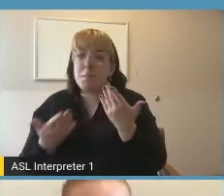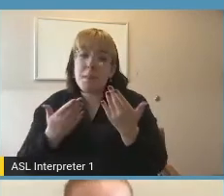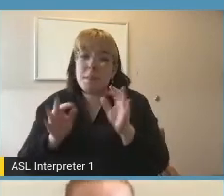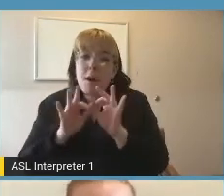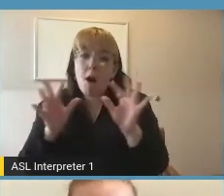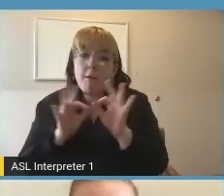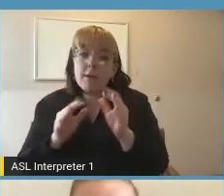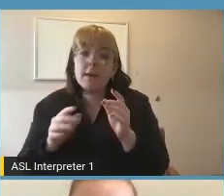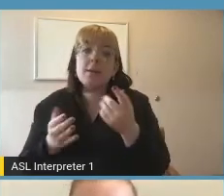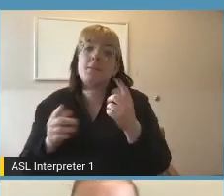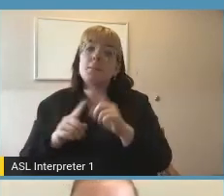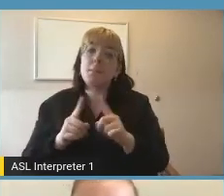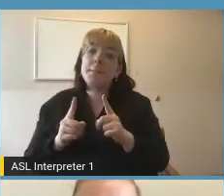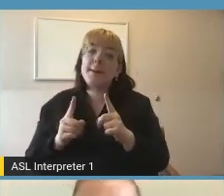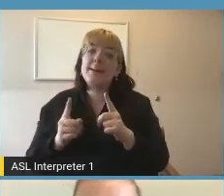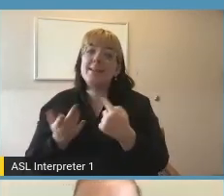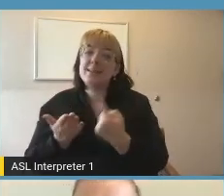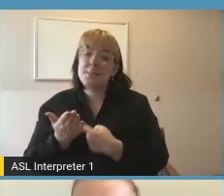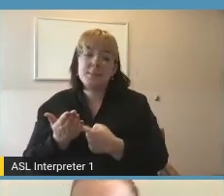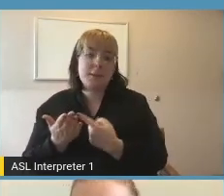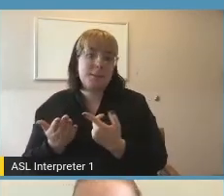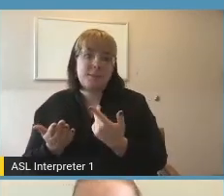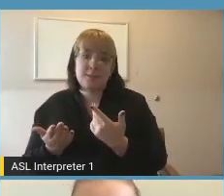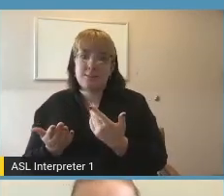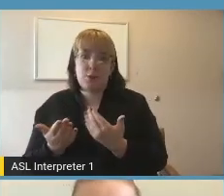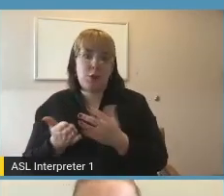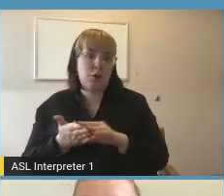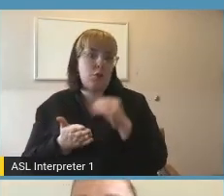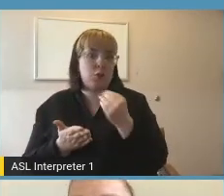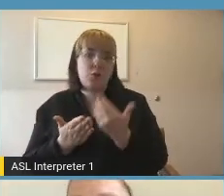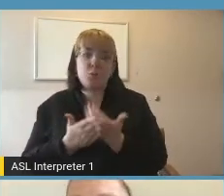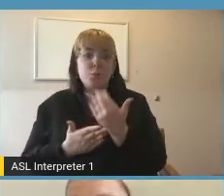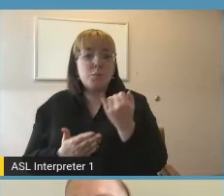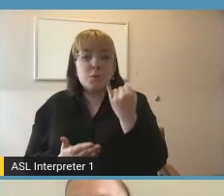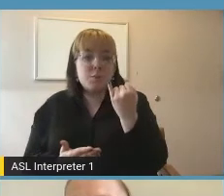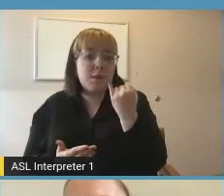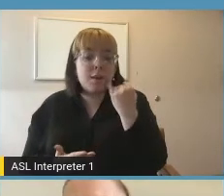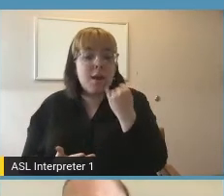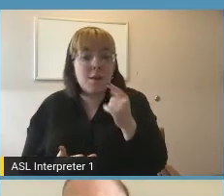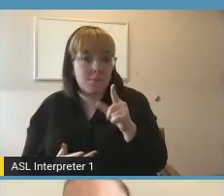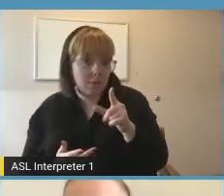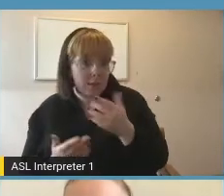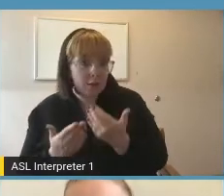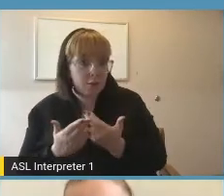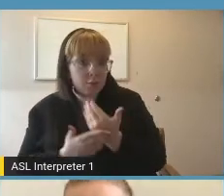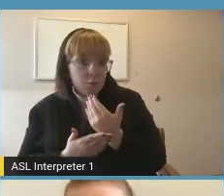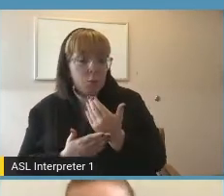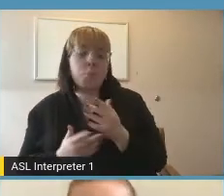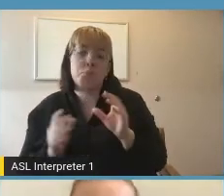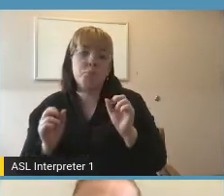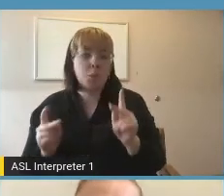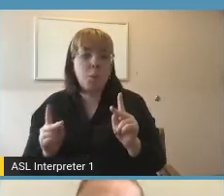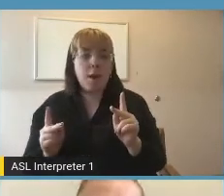people this is news. Which is okay if it is news to you. But remember it's important.